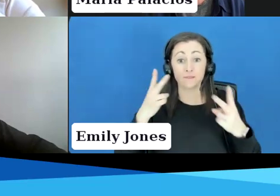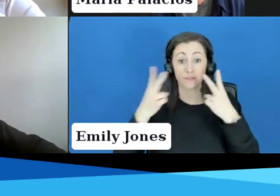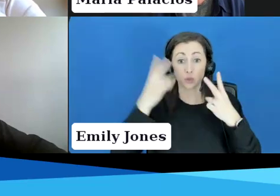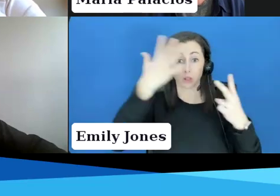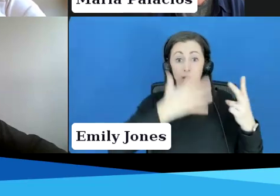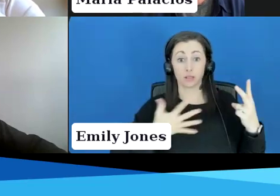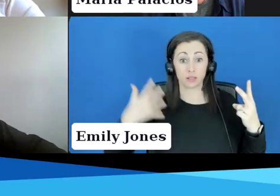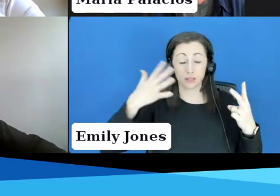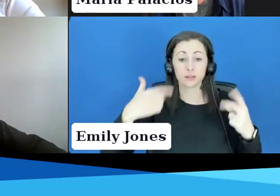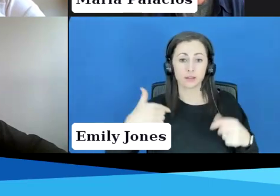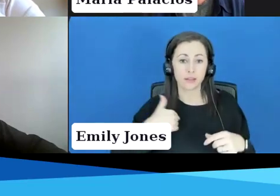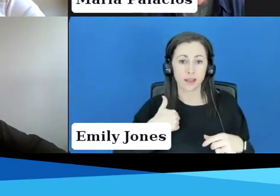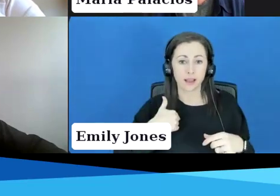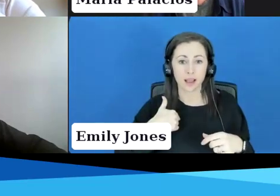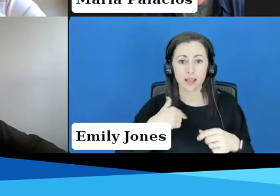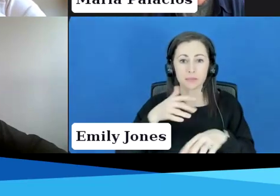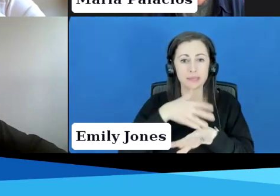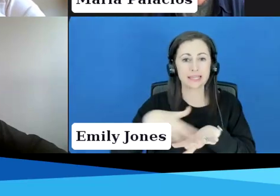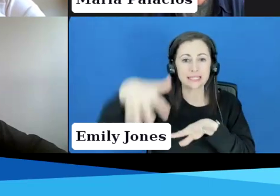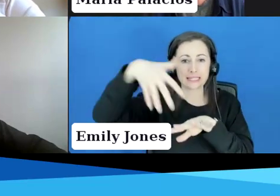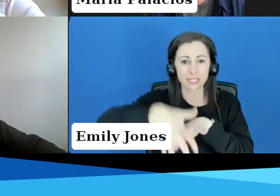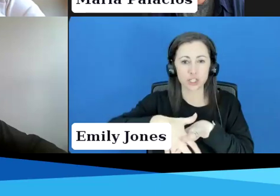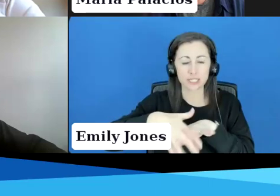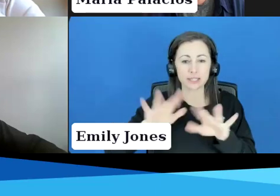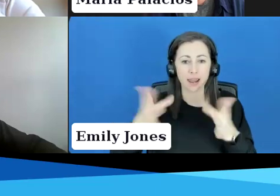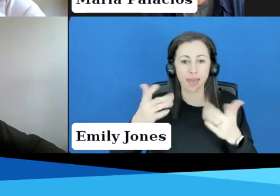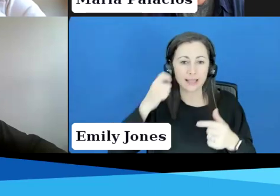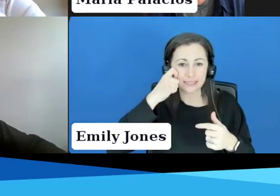I'm an indigenous, light skinned woman.